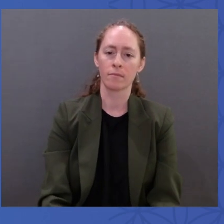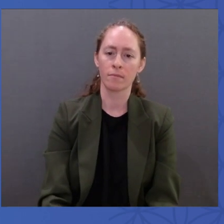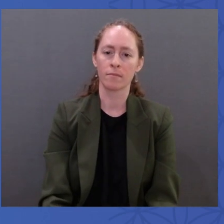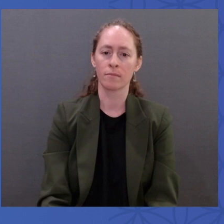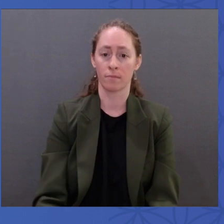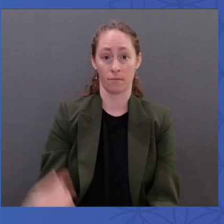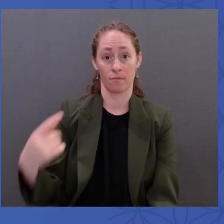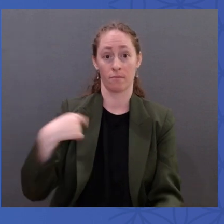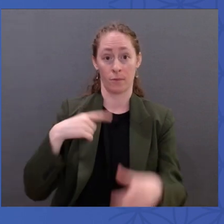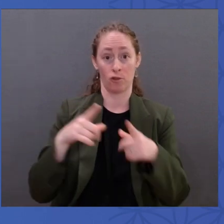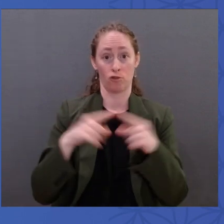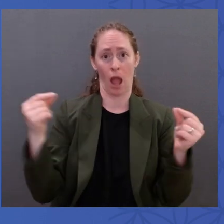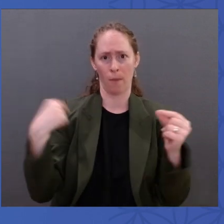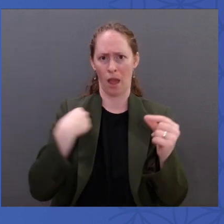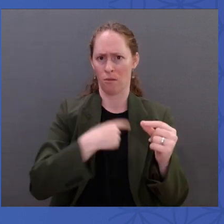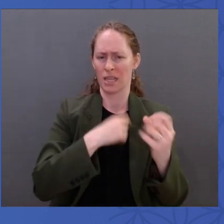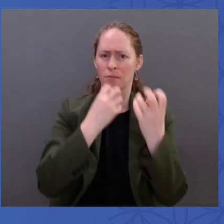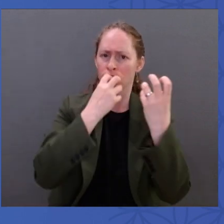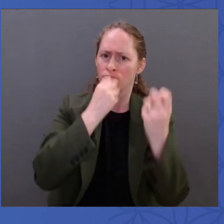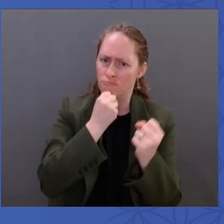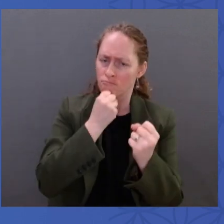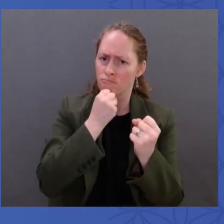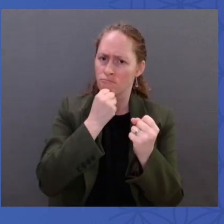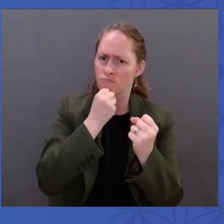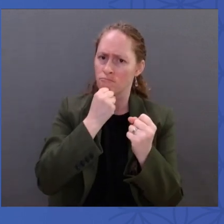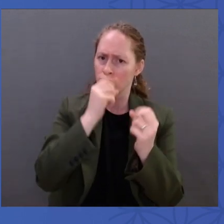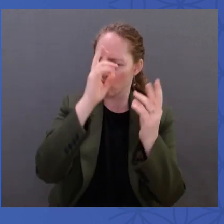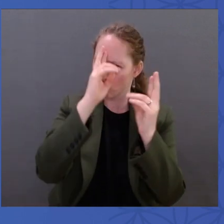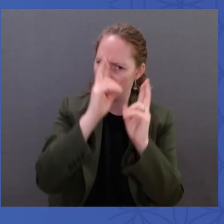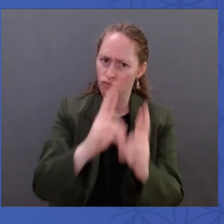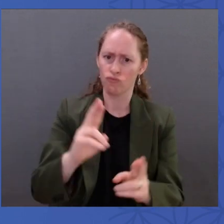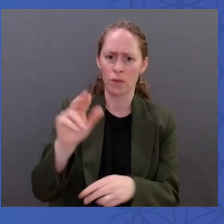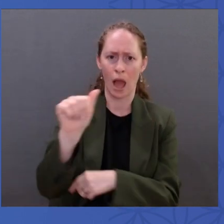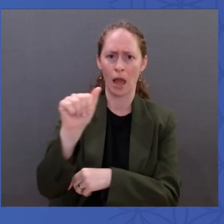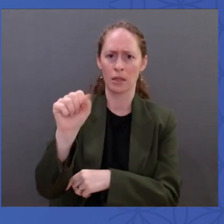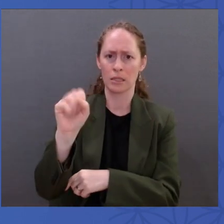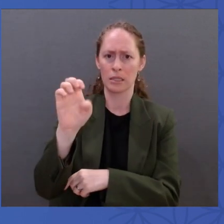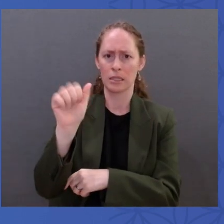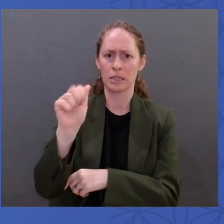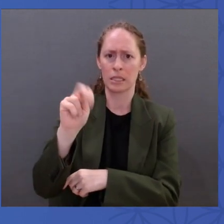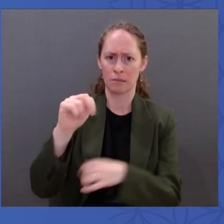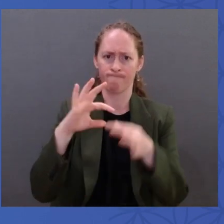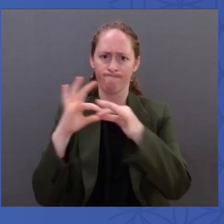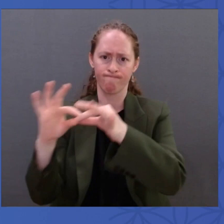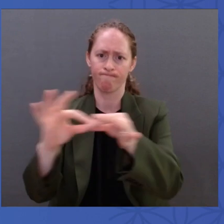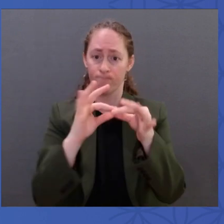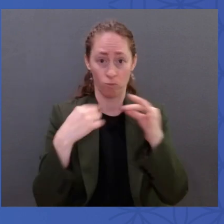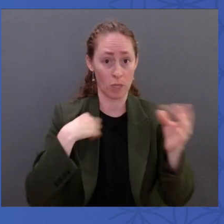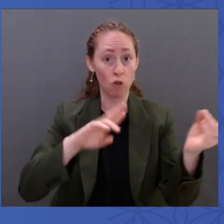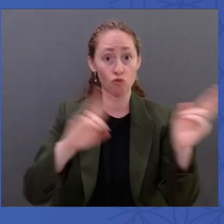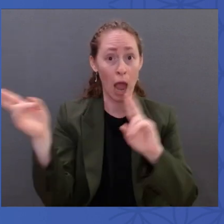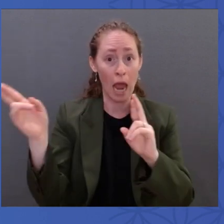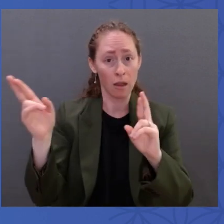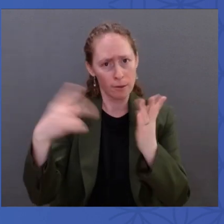and will actively participate in the discussions in cooperation with the United States and other partners who are here today.